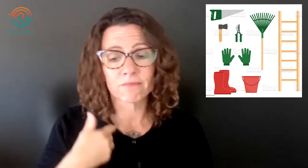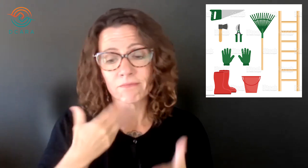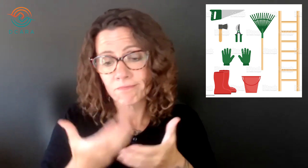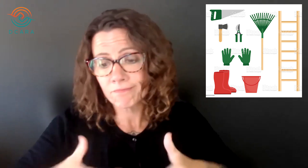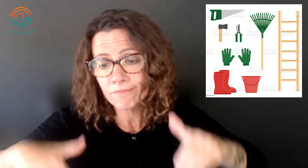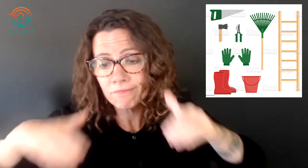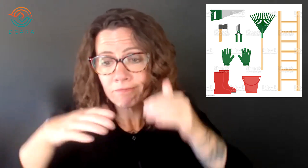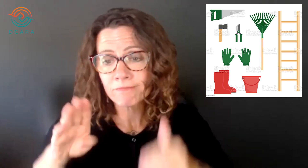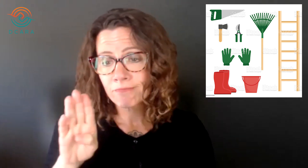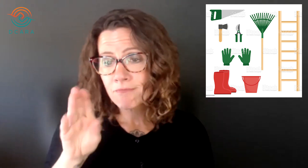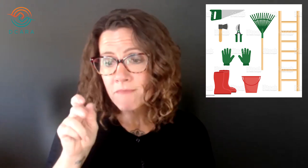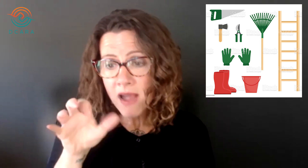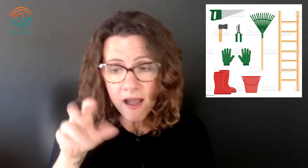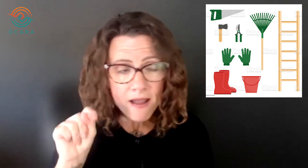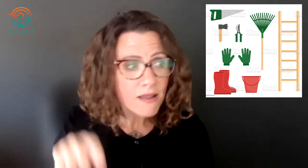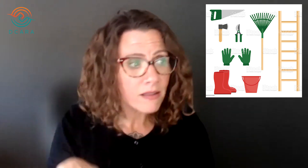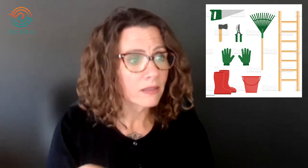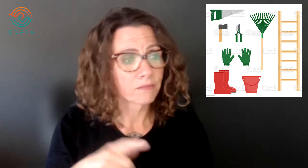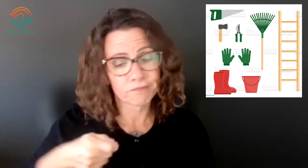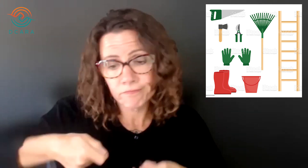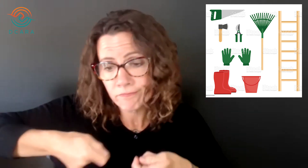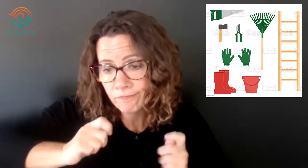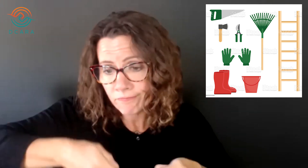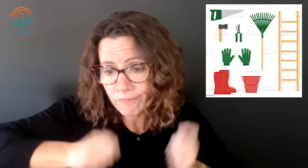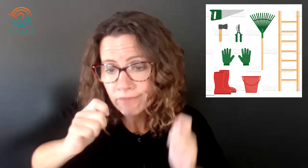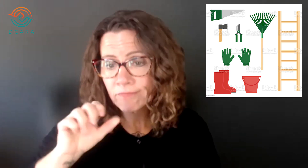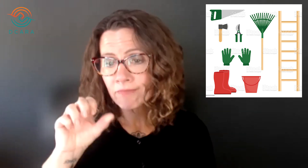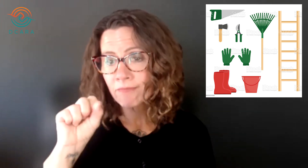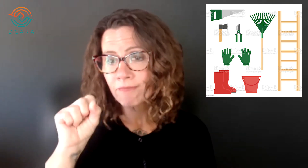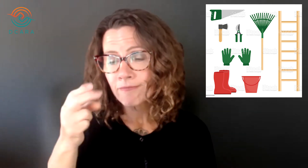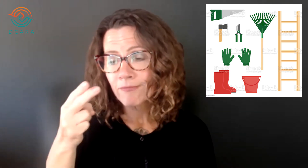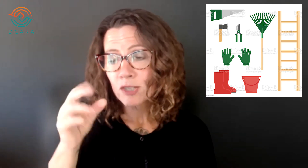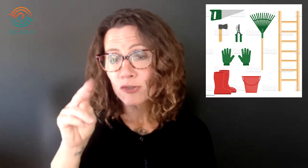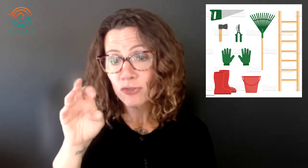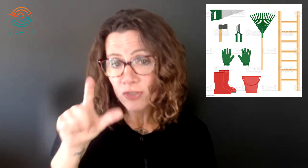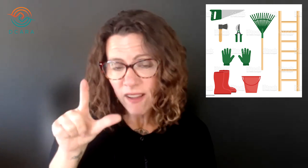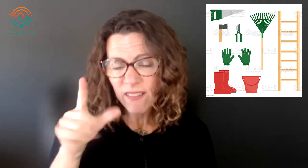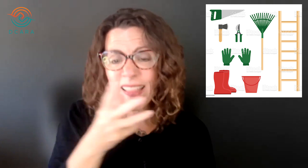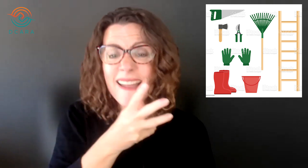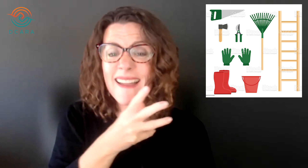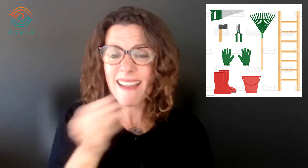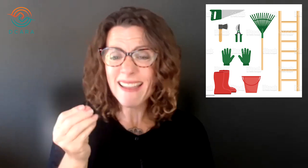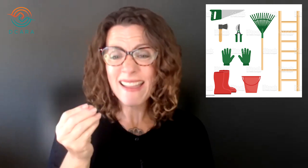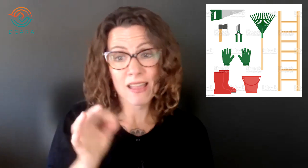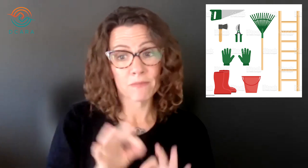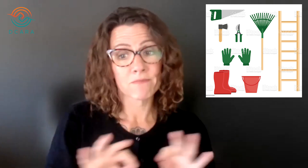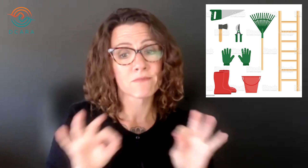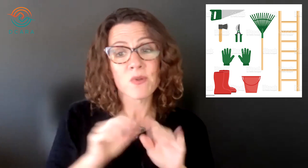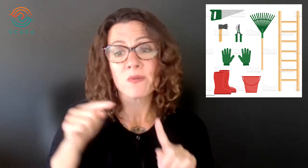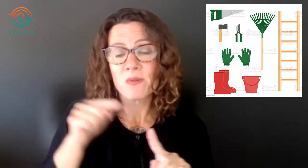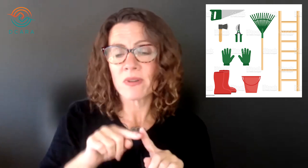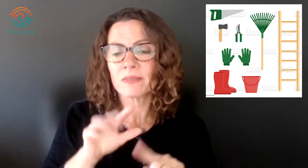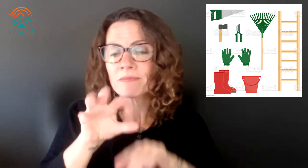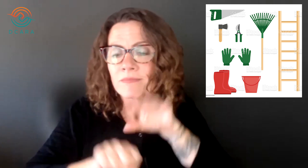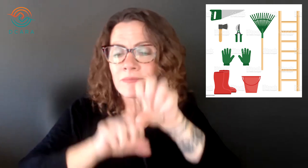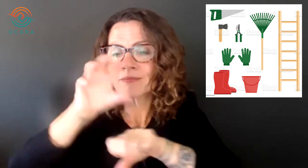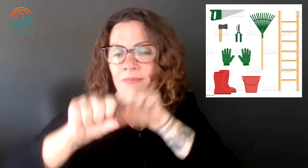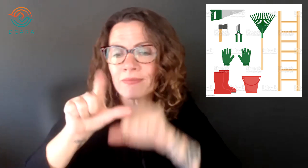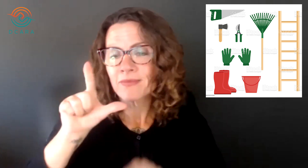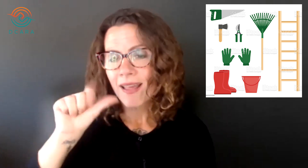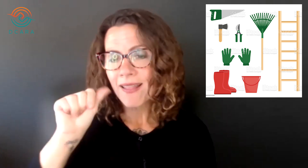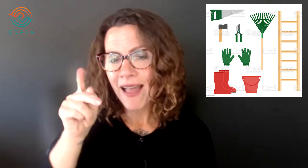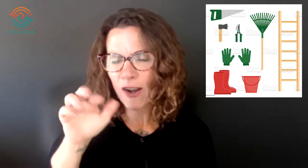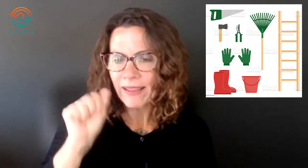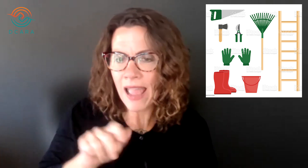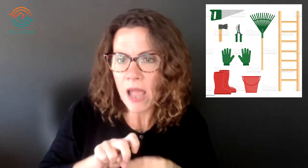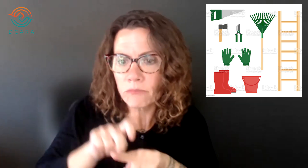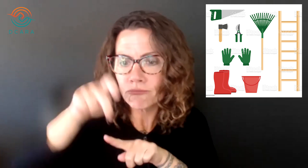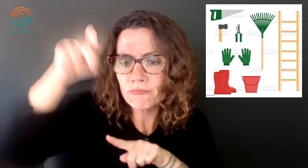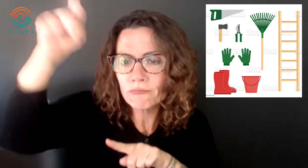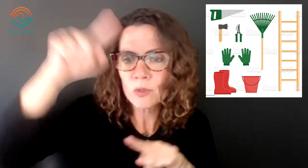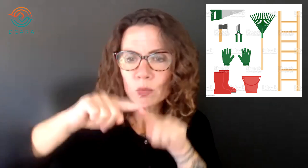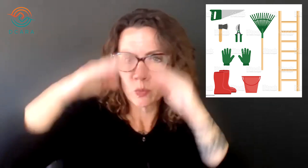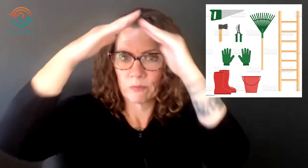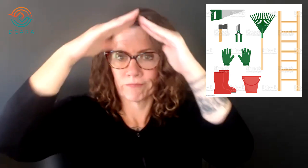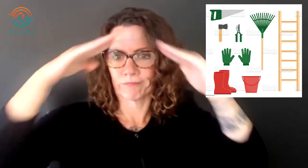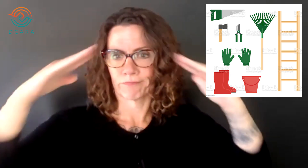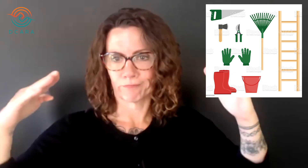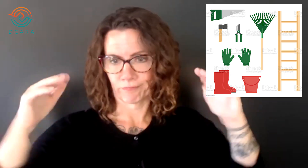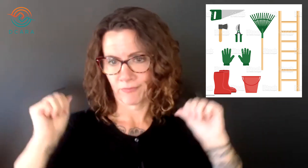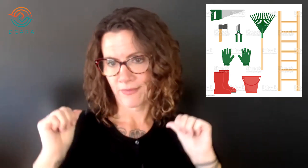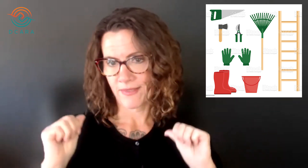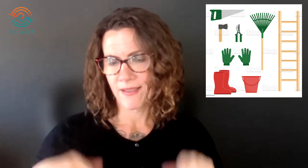bucket, shovel, and a ladder that reaches the roof.